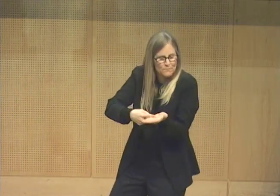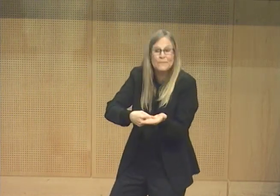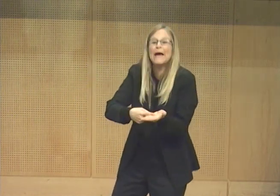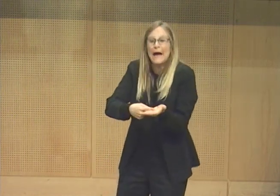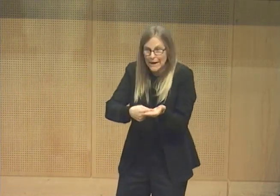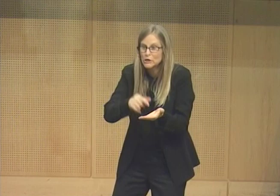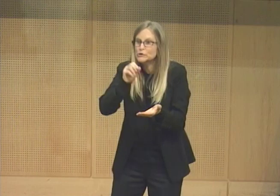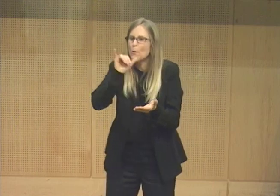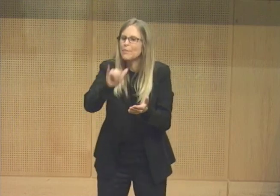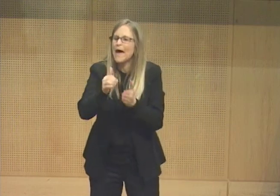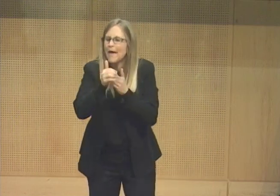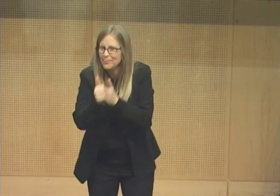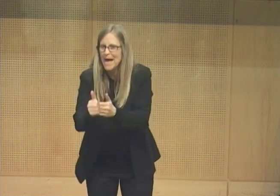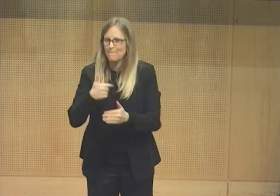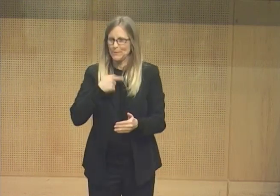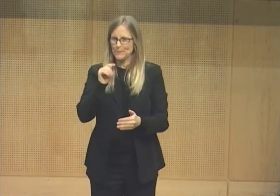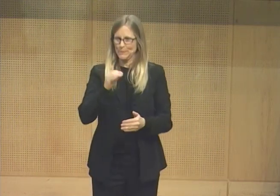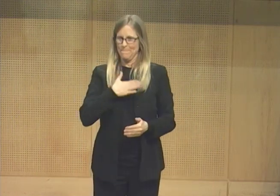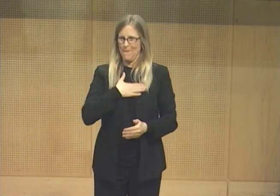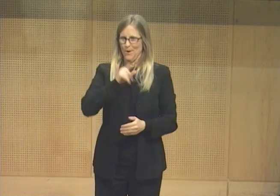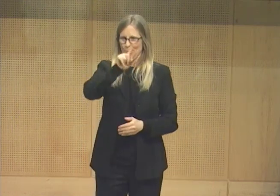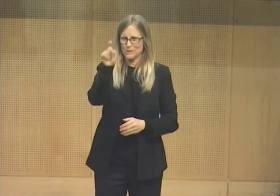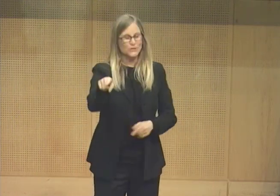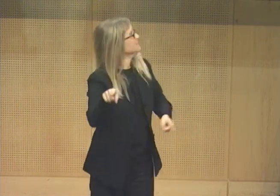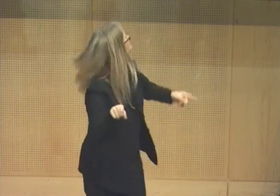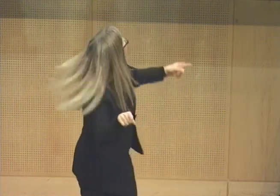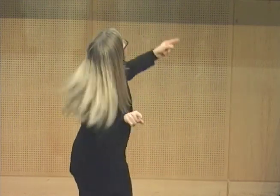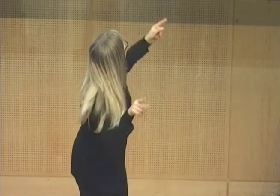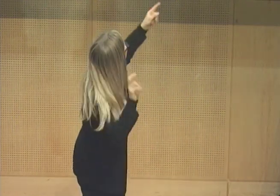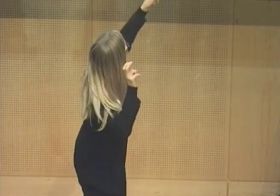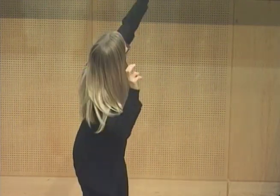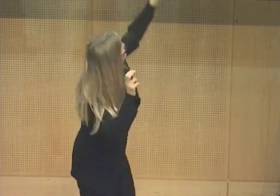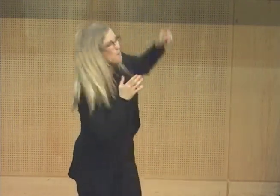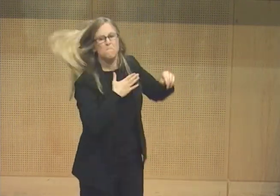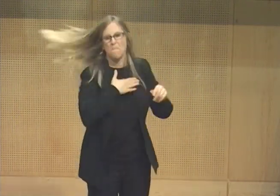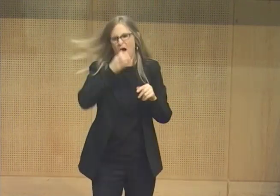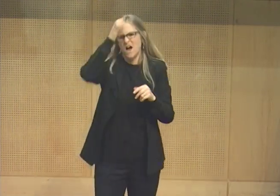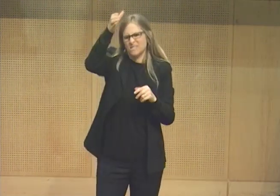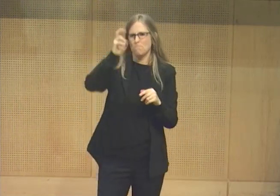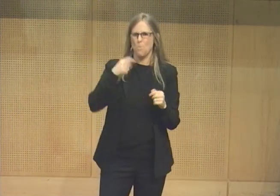So that led me to my question, my concept.